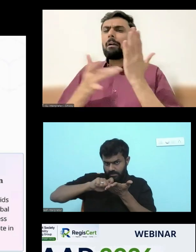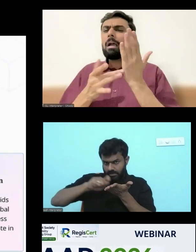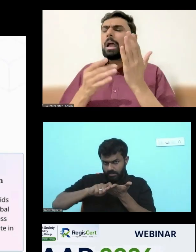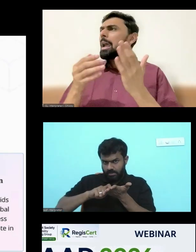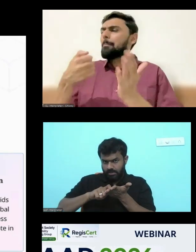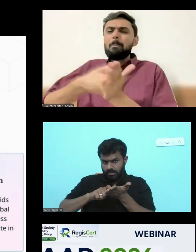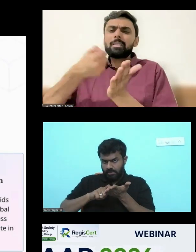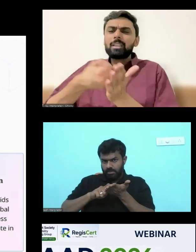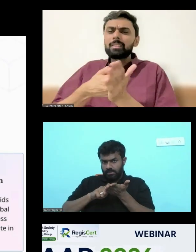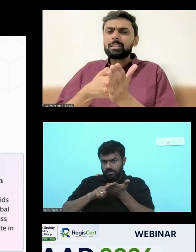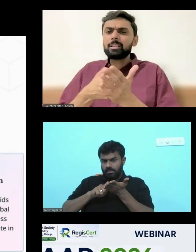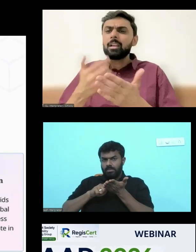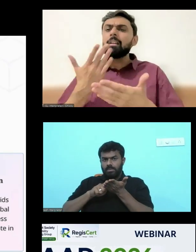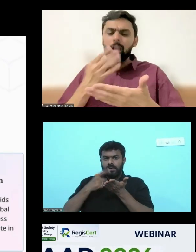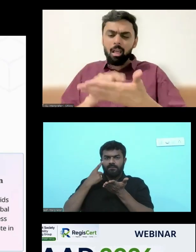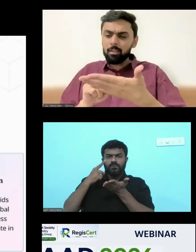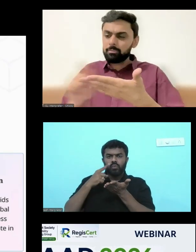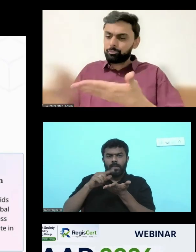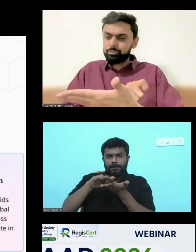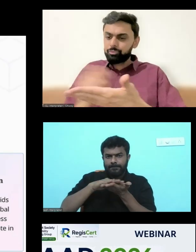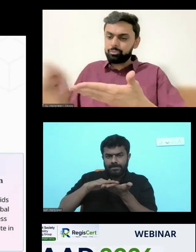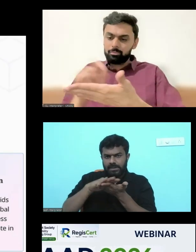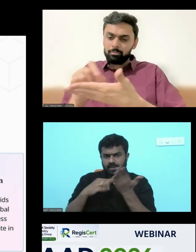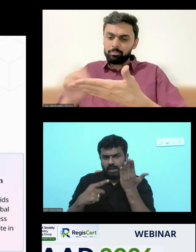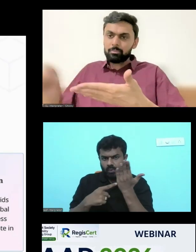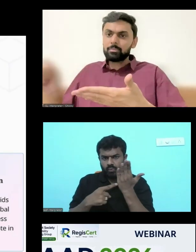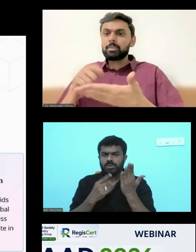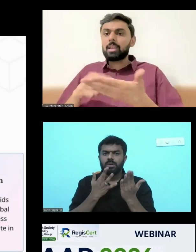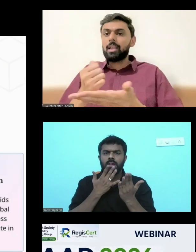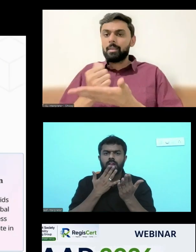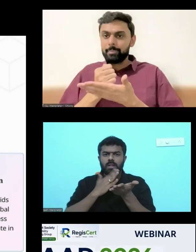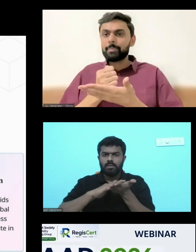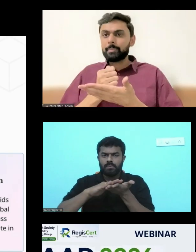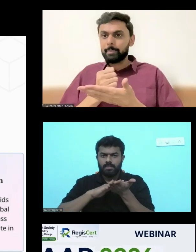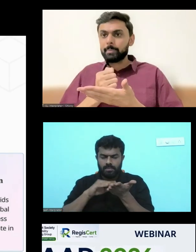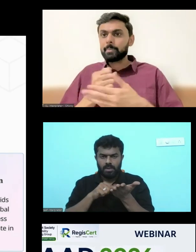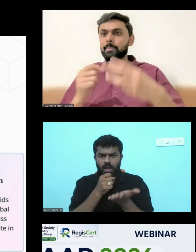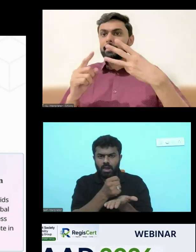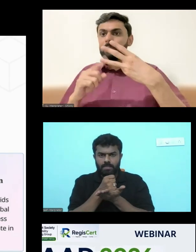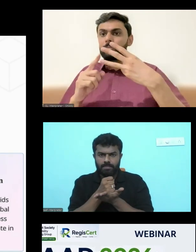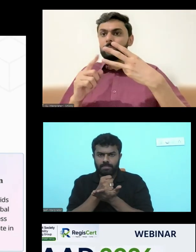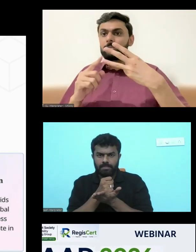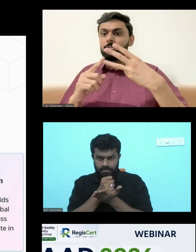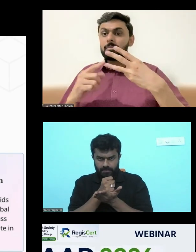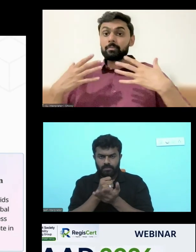And there is weighted-based and fidgets, that is a sensory regulation tool for neurodivergent